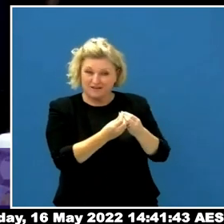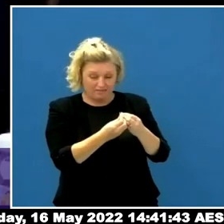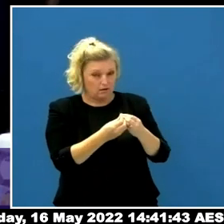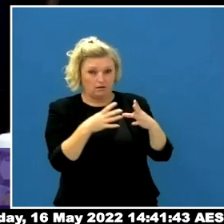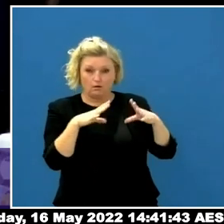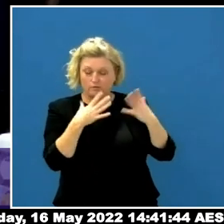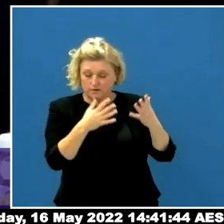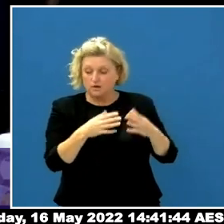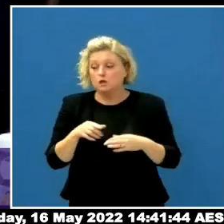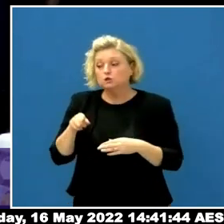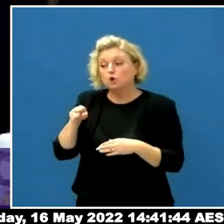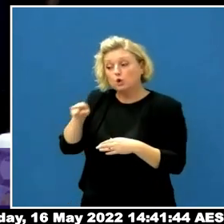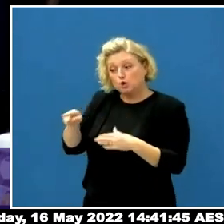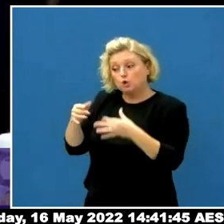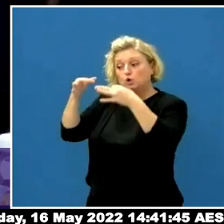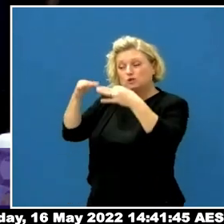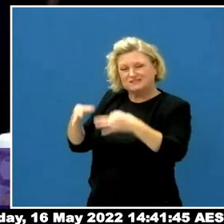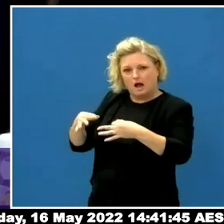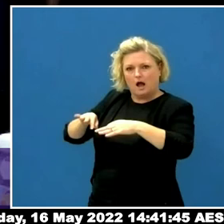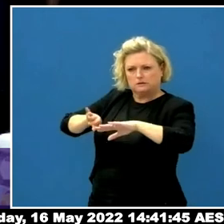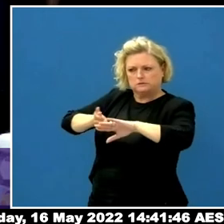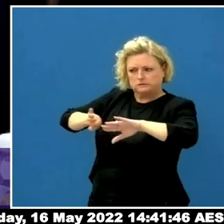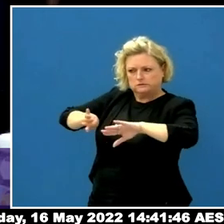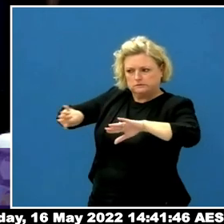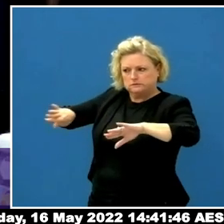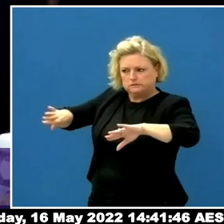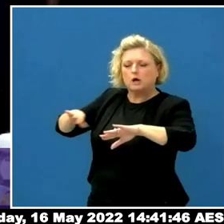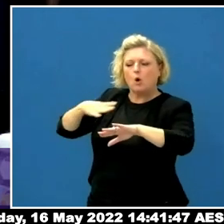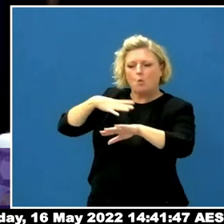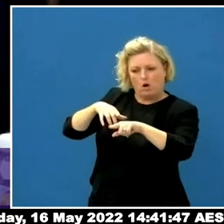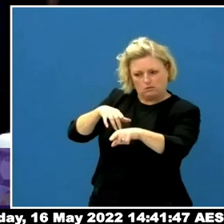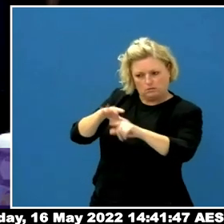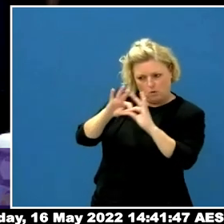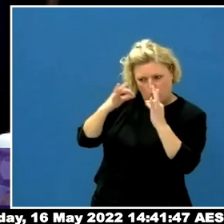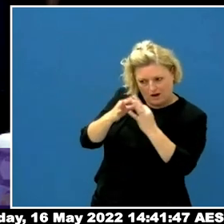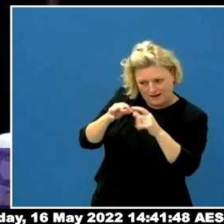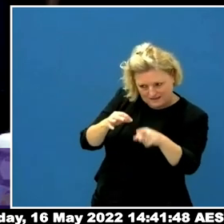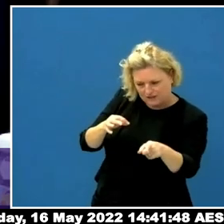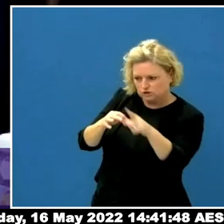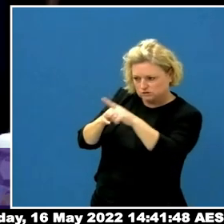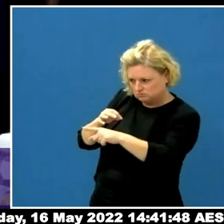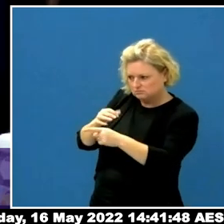separate independent Support Coordinator; is that right? That's correct.